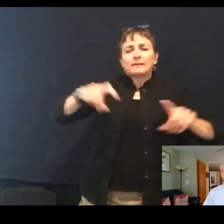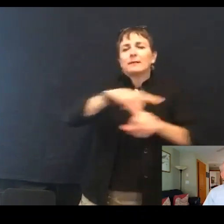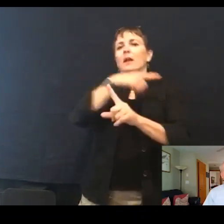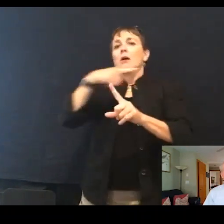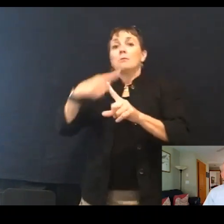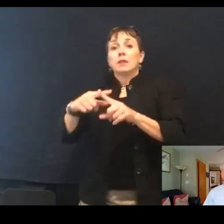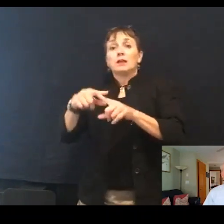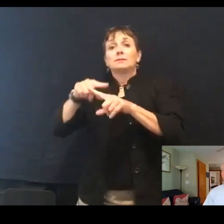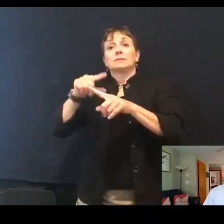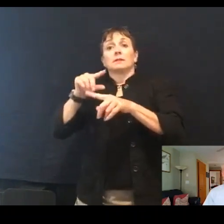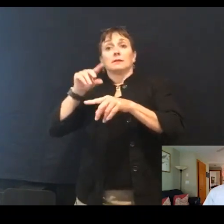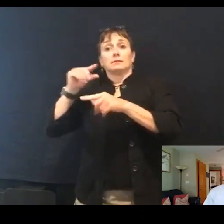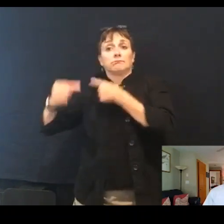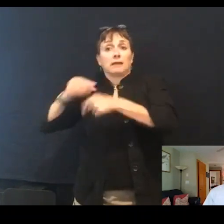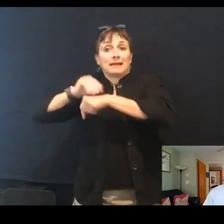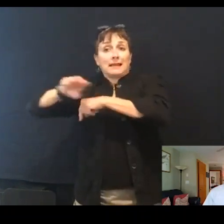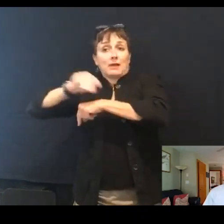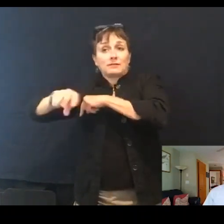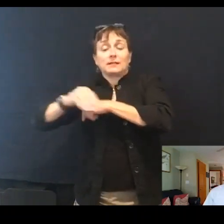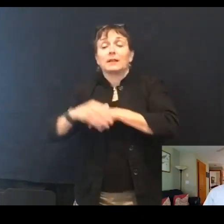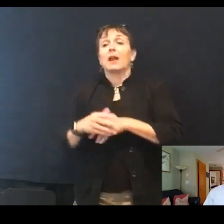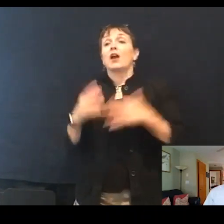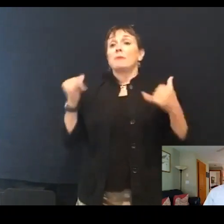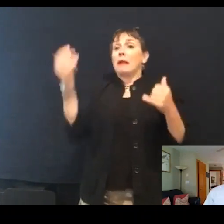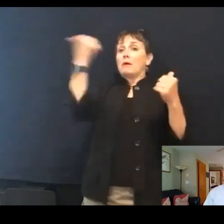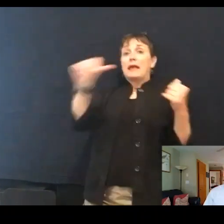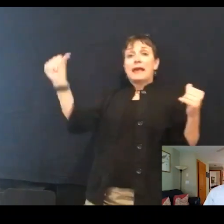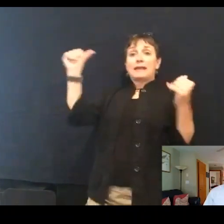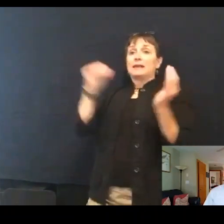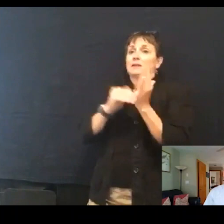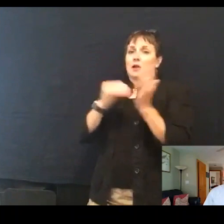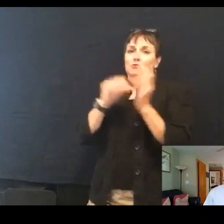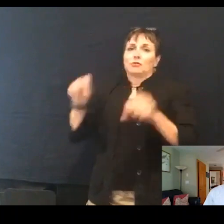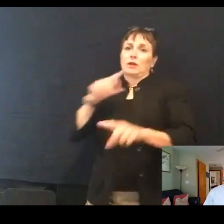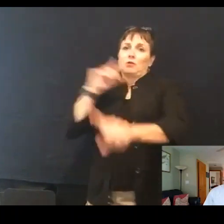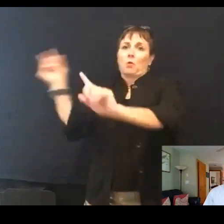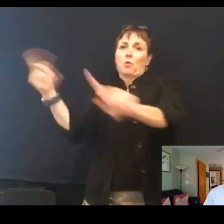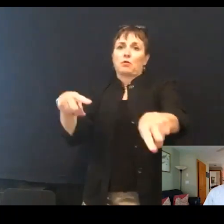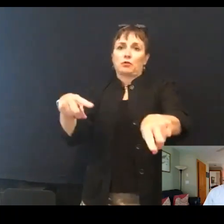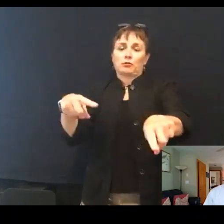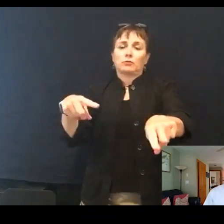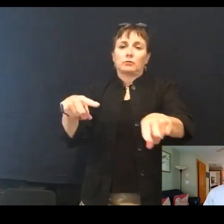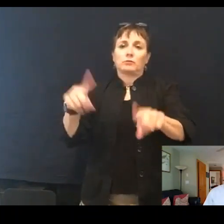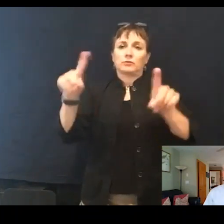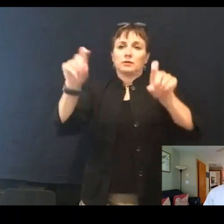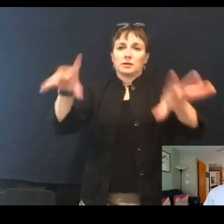But now any qualified clinician is going to be able to order the test.